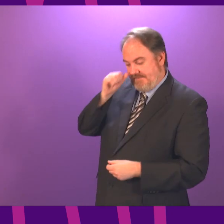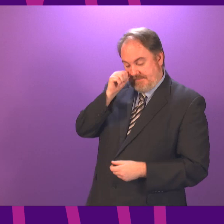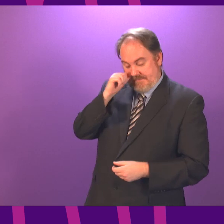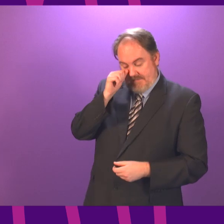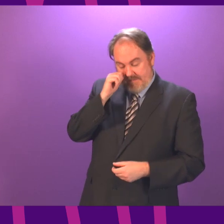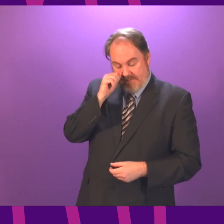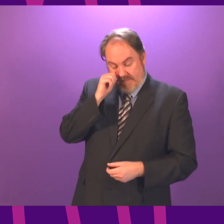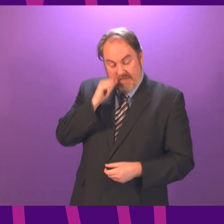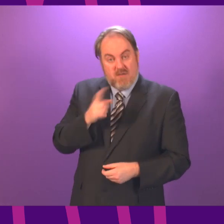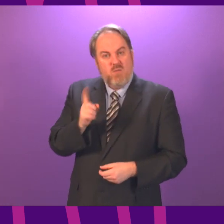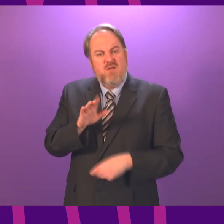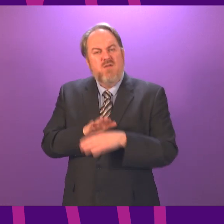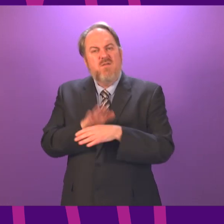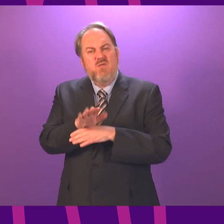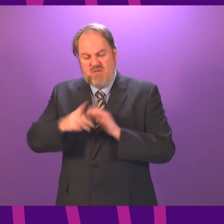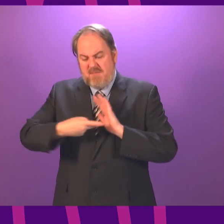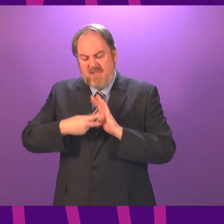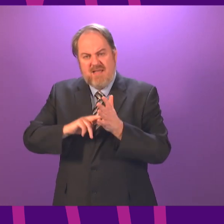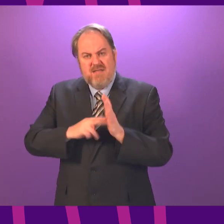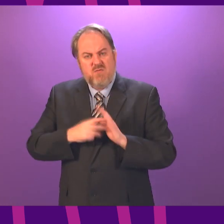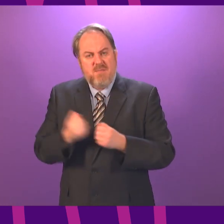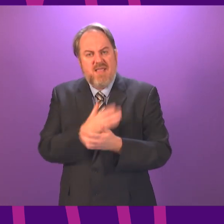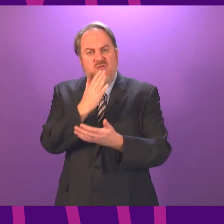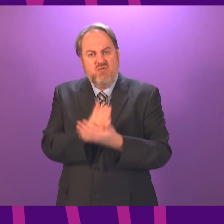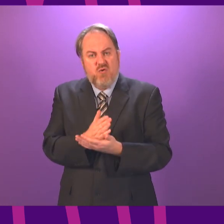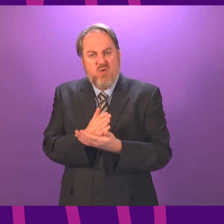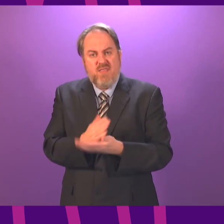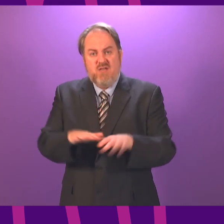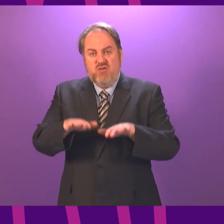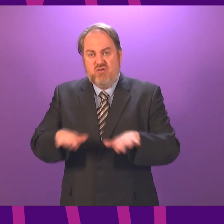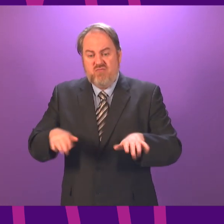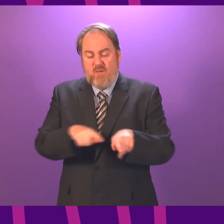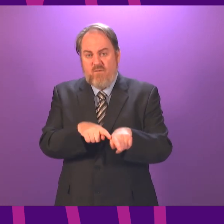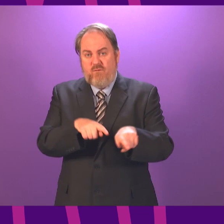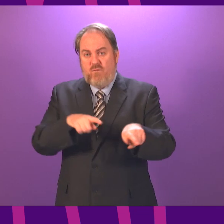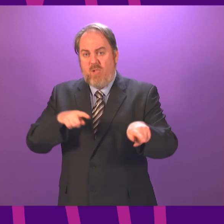and urgent measures will be taken to ensure that pupils catch up on learning lost as a result of the disruption to their education. (S5F-04825)